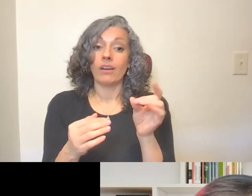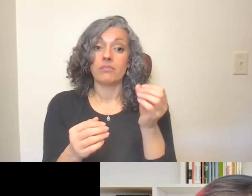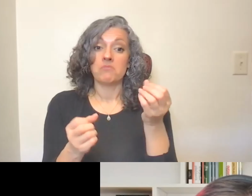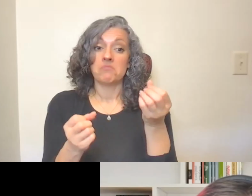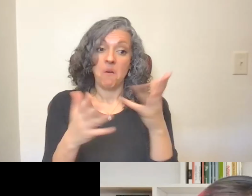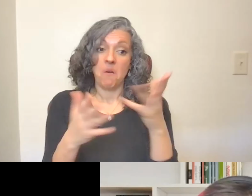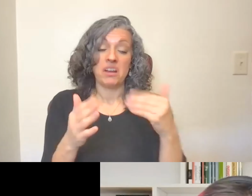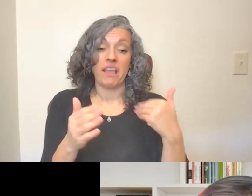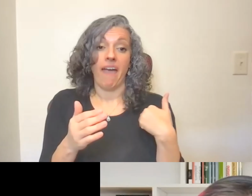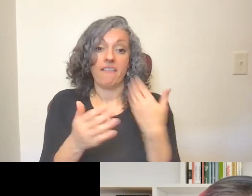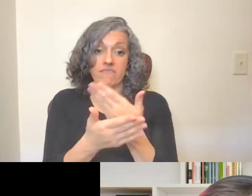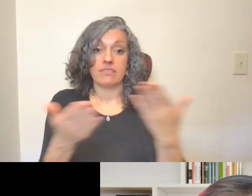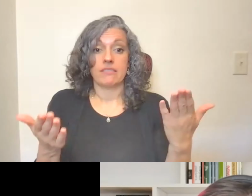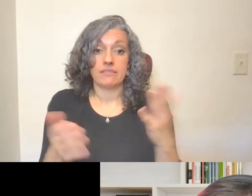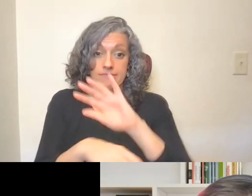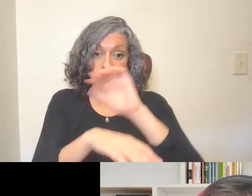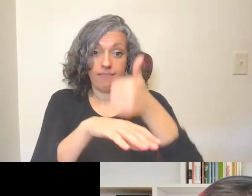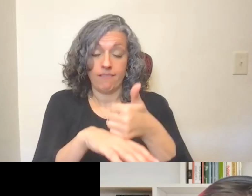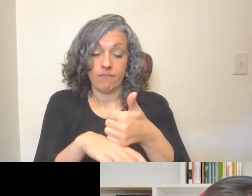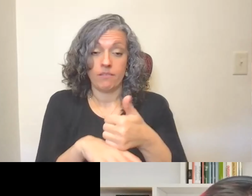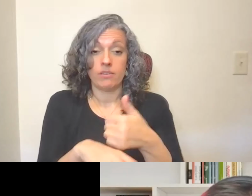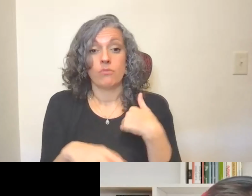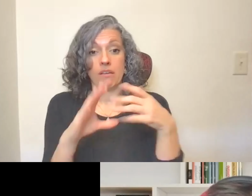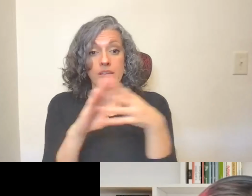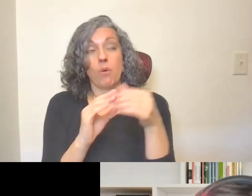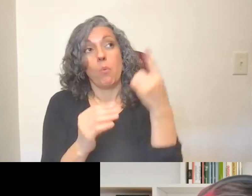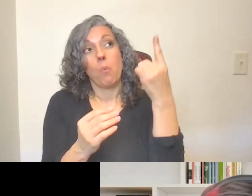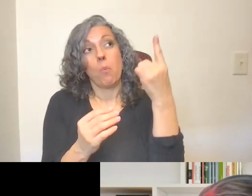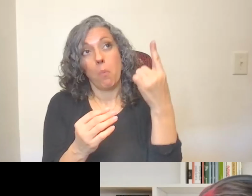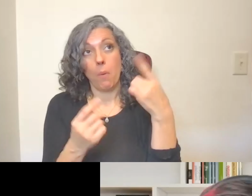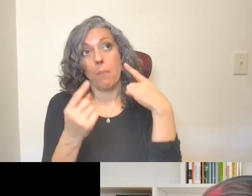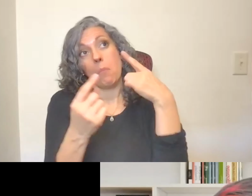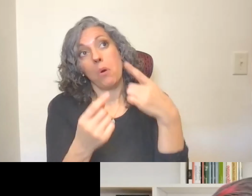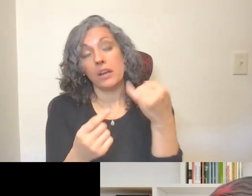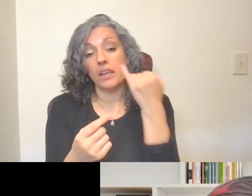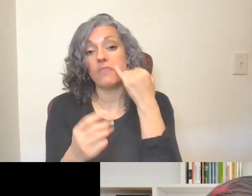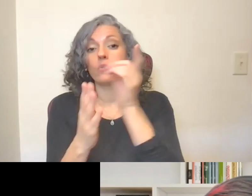So I would say one of the arguments is to say, "Yeah, but if your designers don't document things,